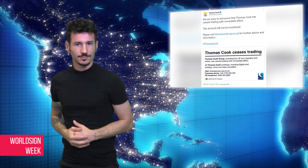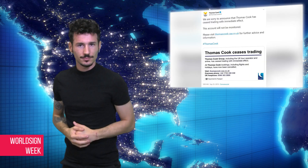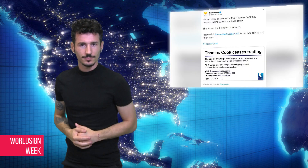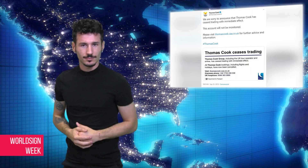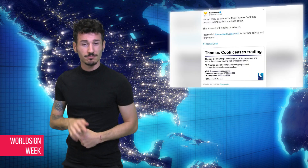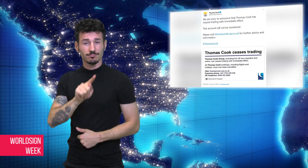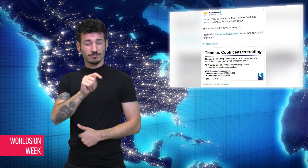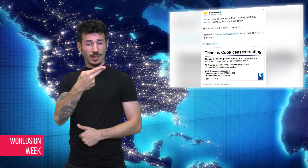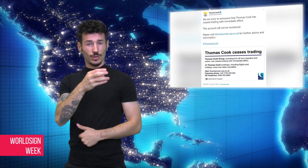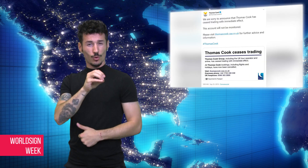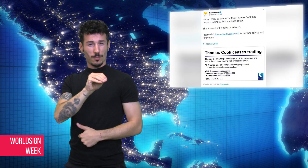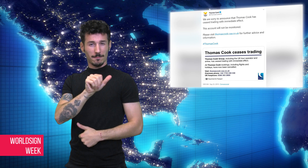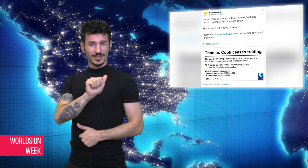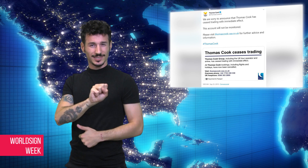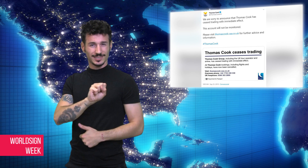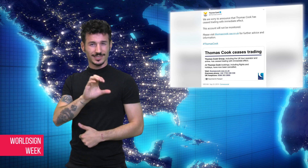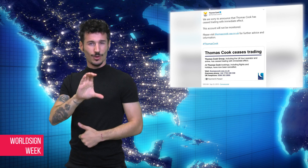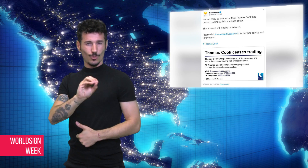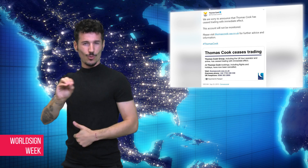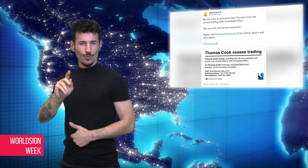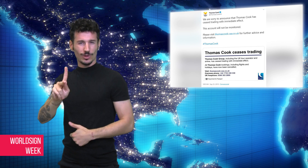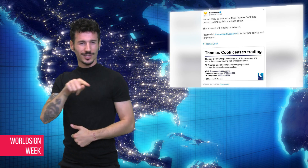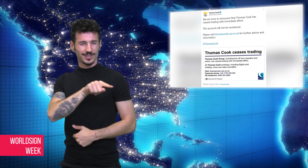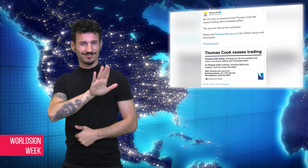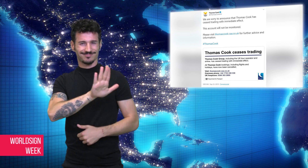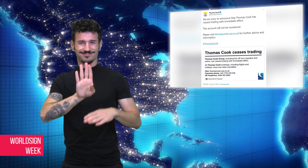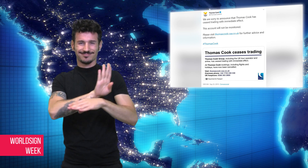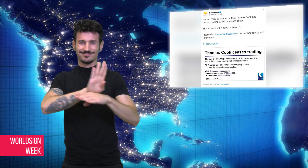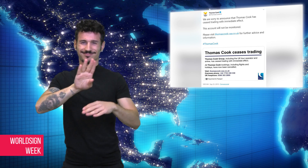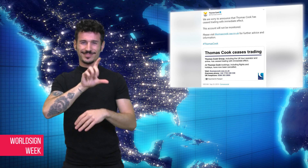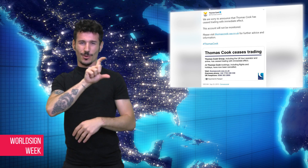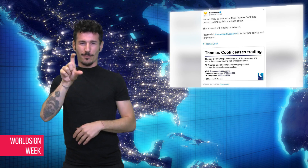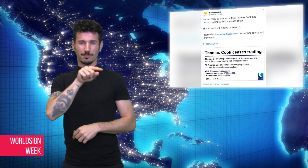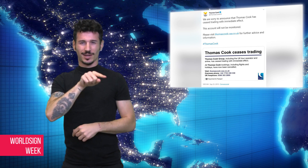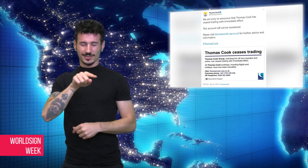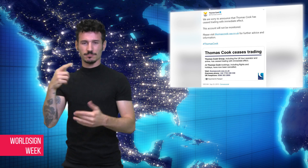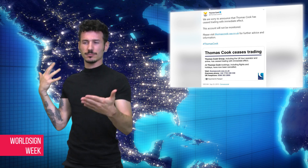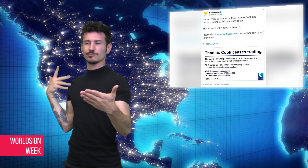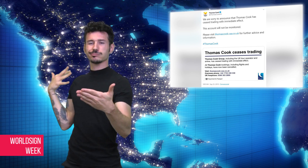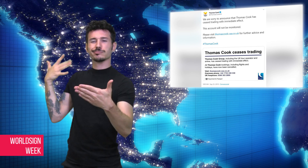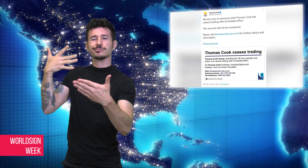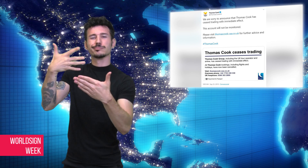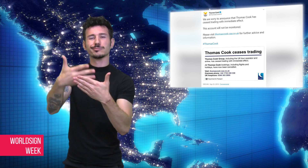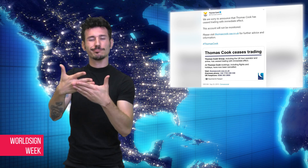to bring stranded travellers back to their countries.